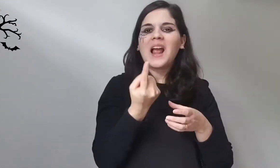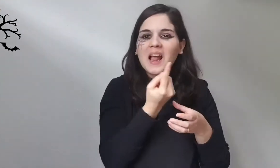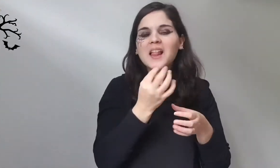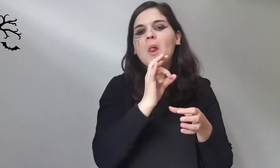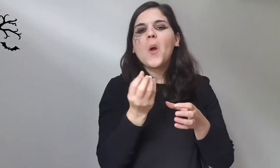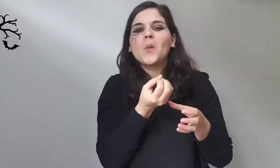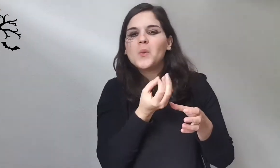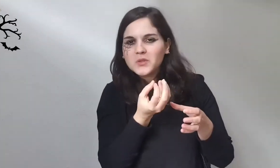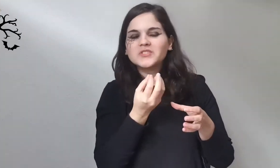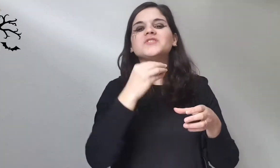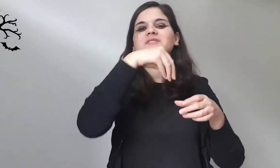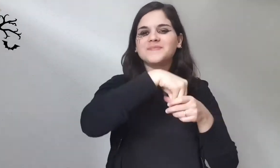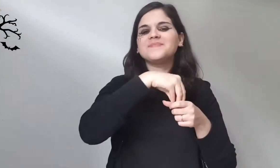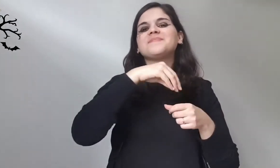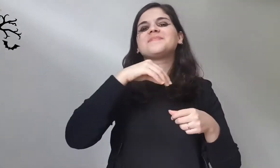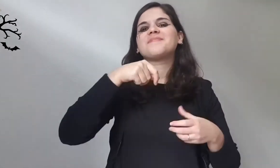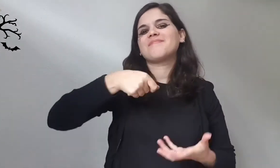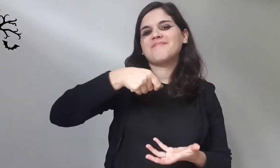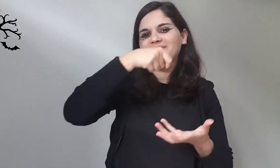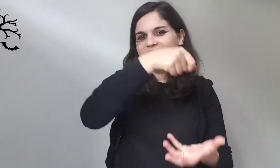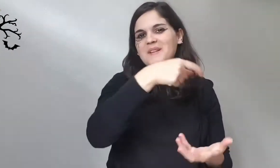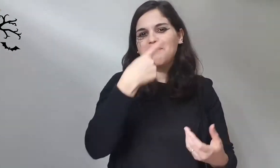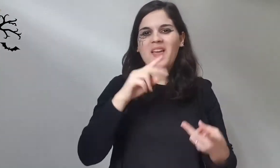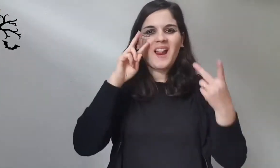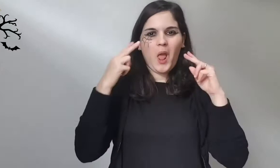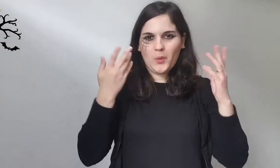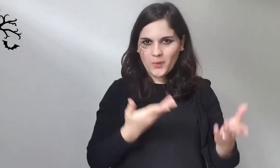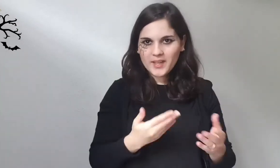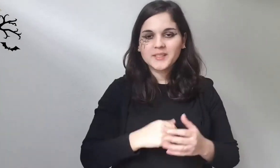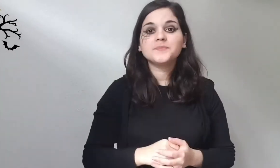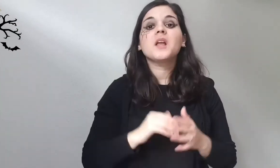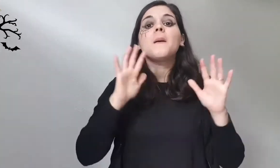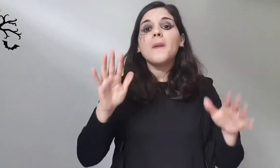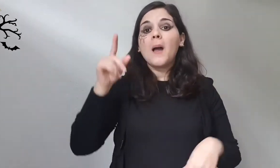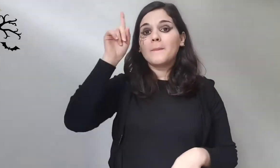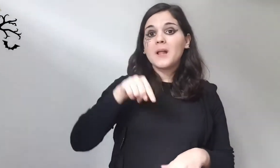as a lantern for Halloween,